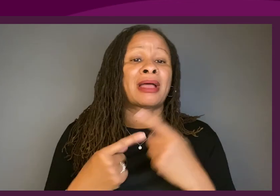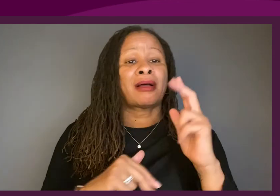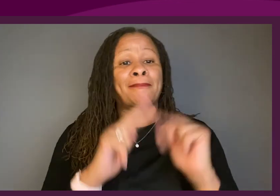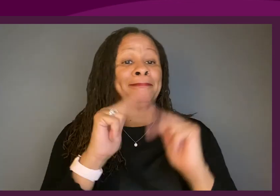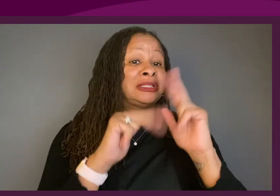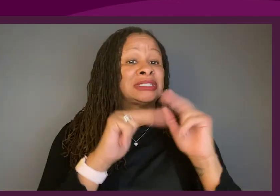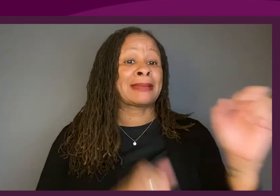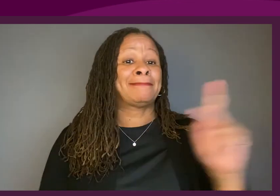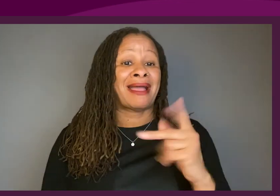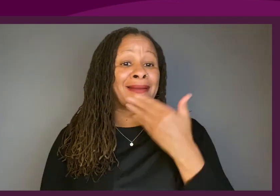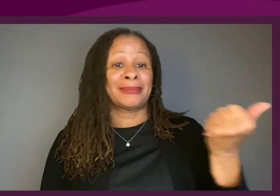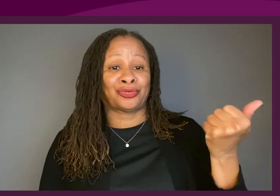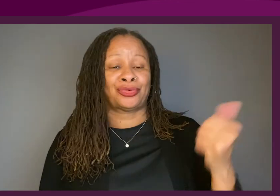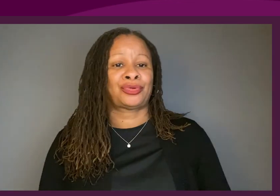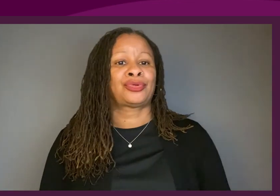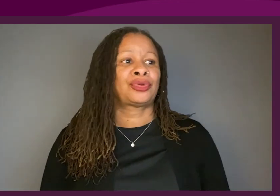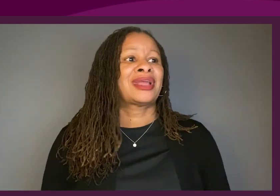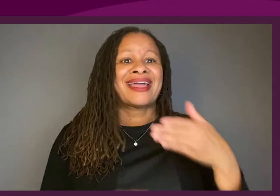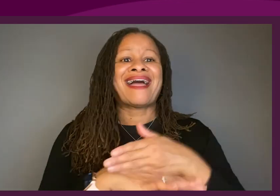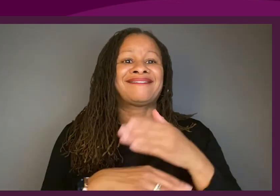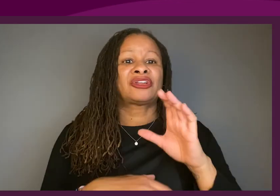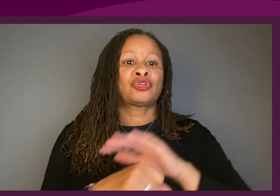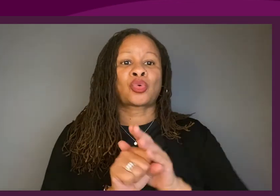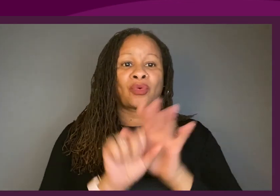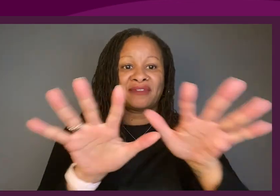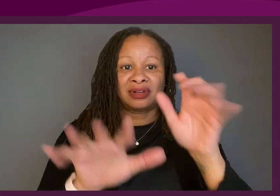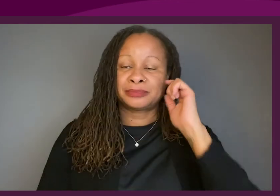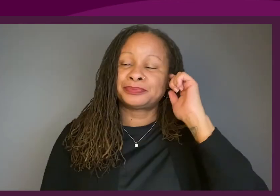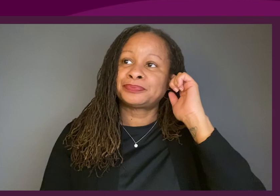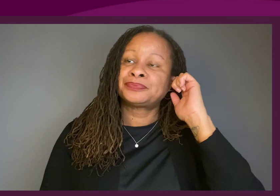better. What we were doing didn't work.